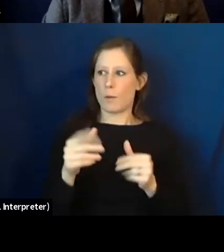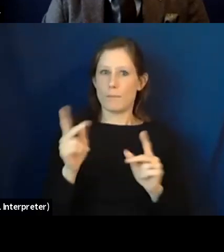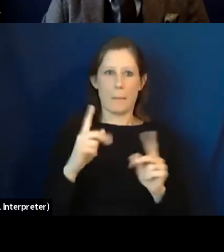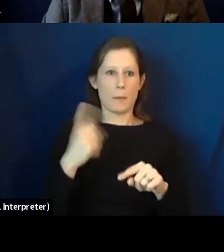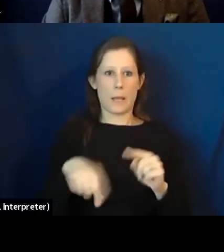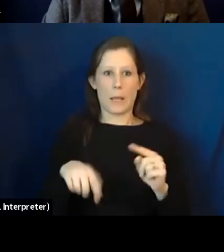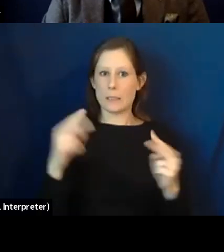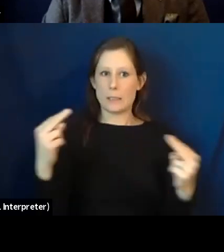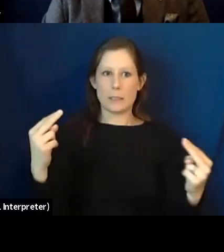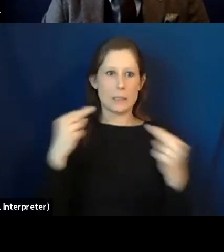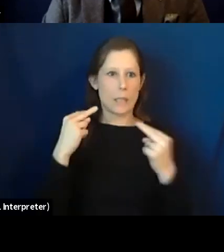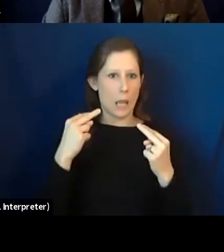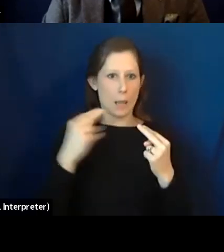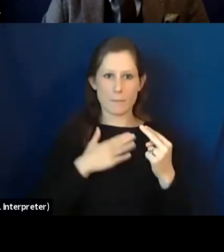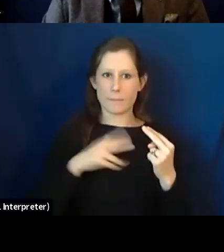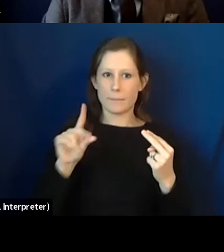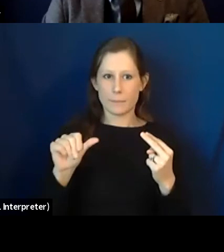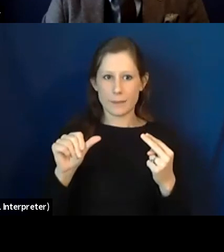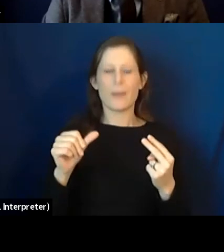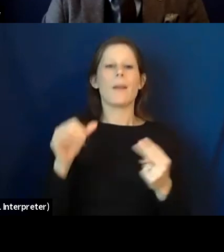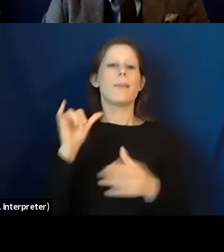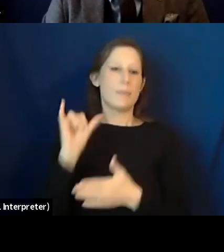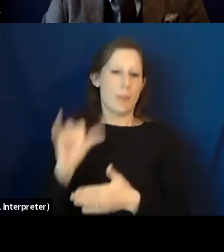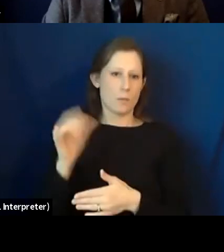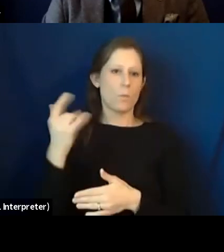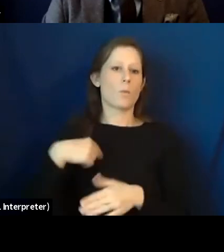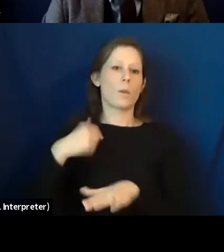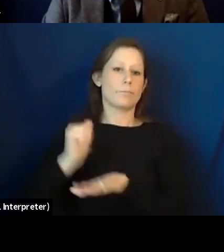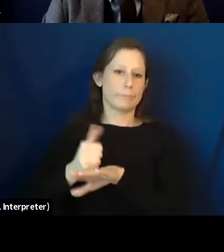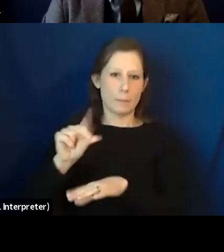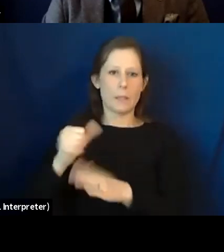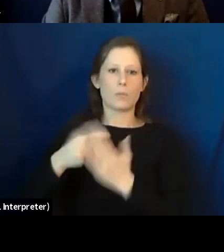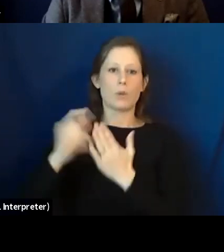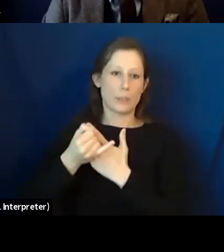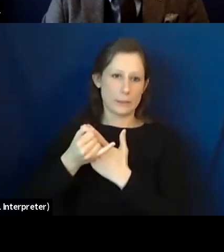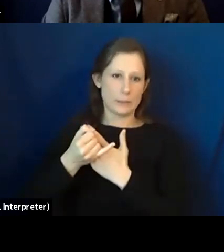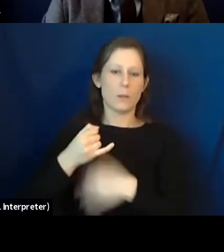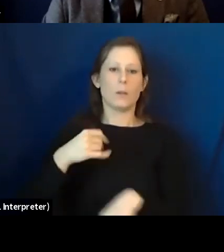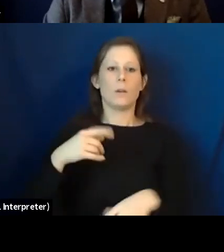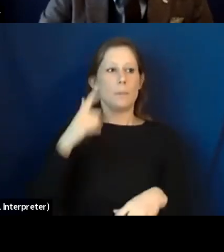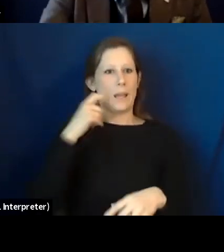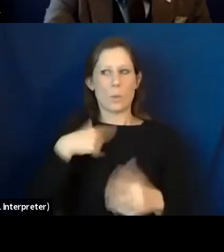project and now we see more people with disabilities but you know the things have changed and i'm